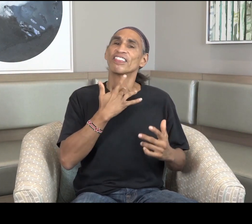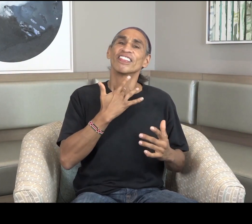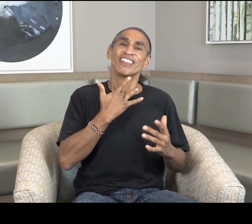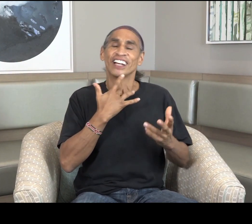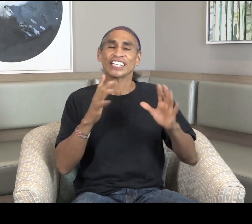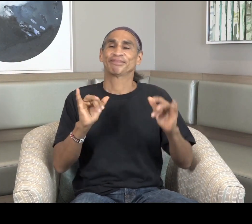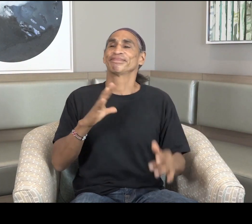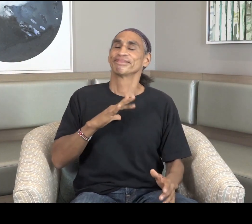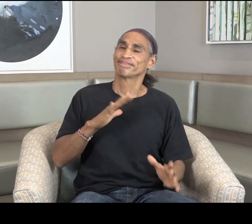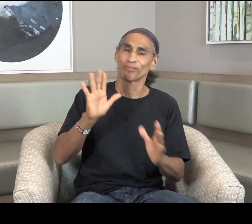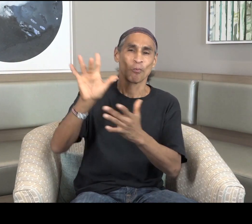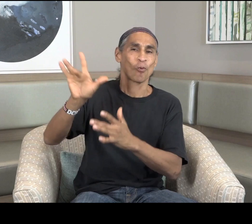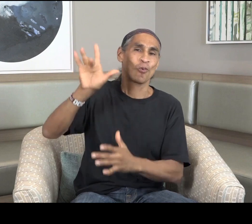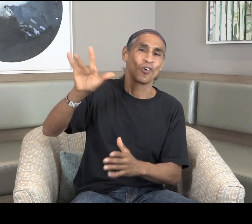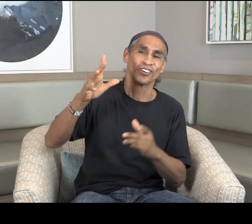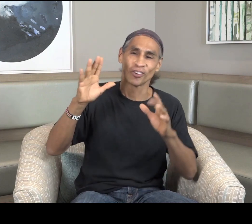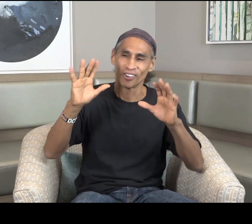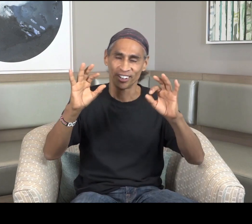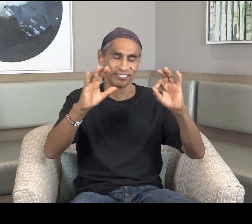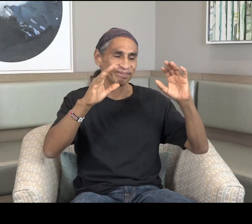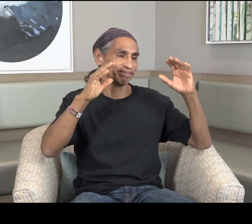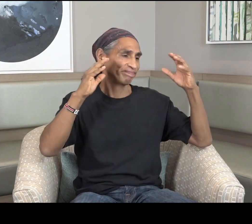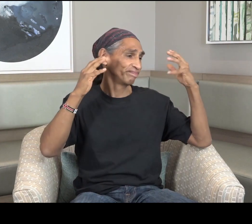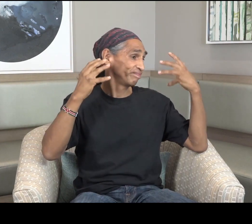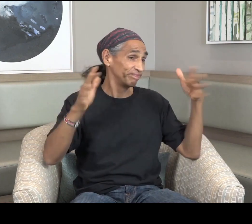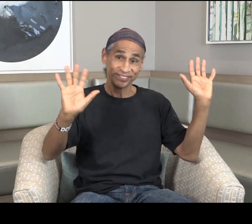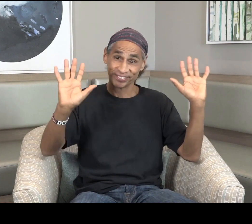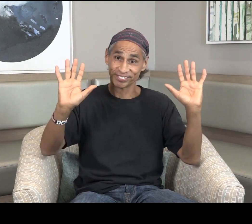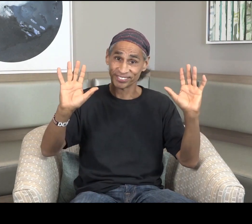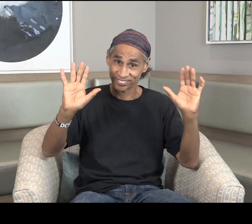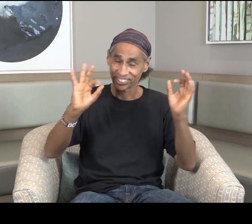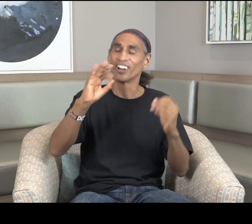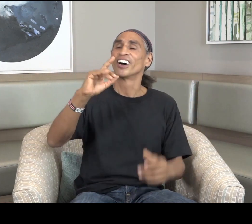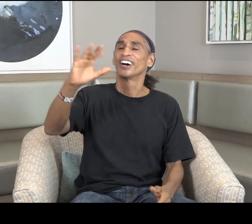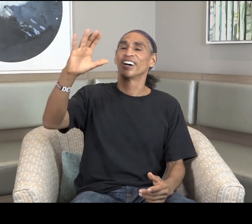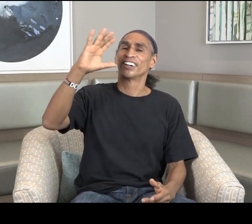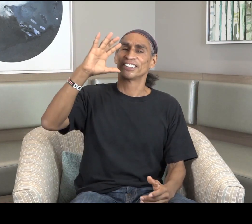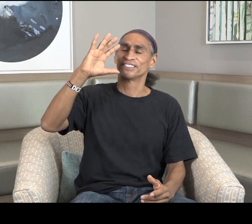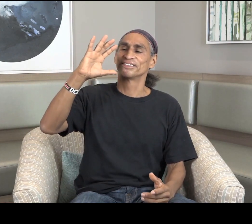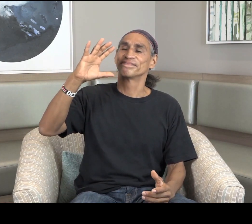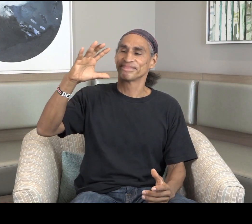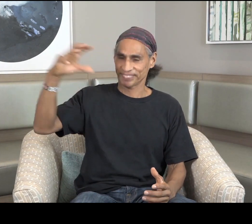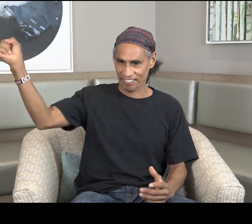The maid came out, clearly embarrassed and I’m thinking wow, poor her.